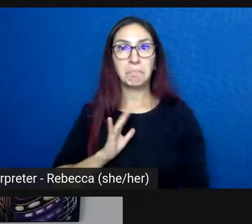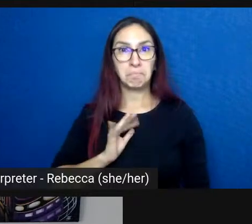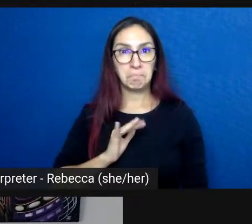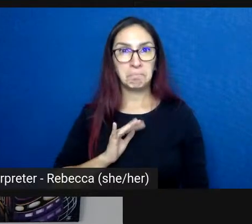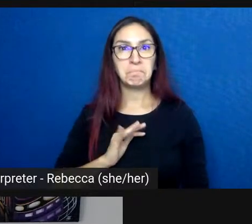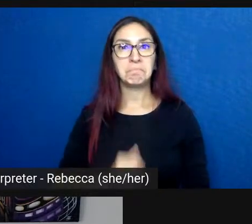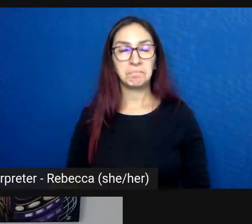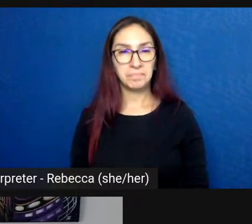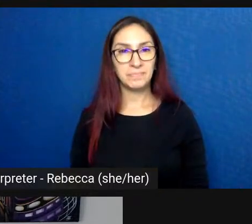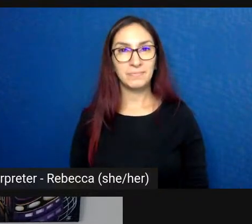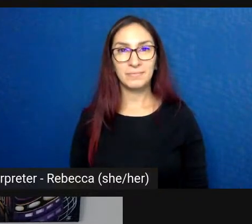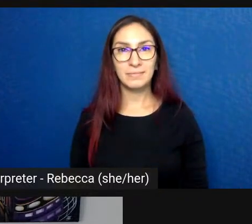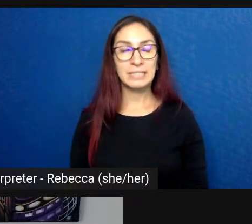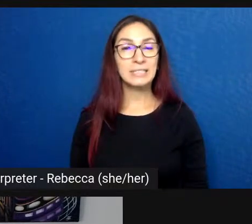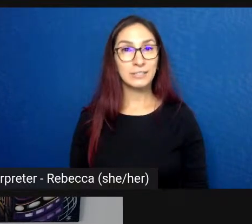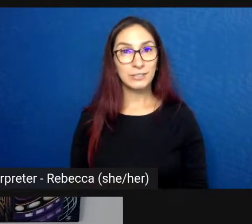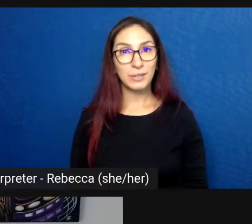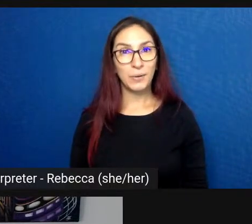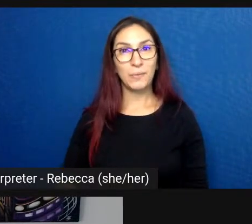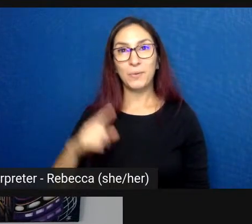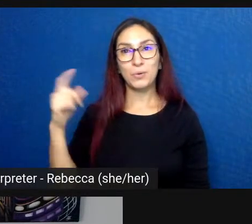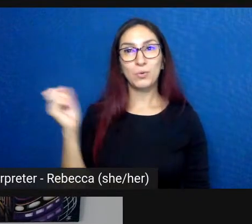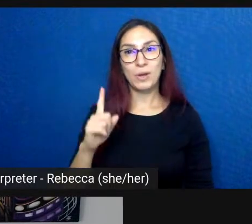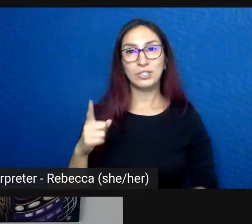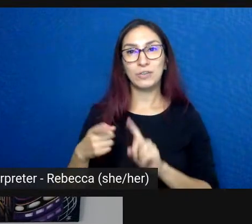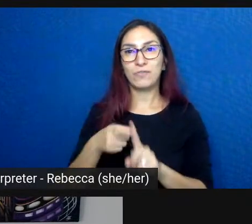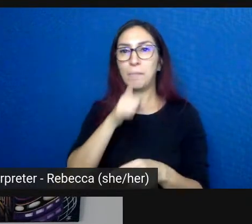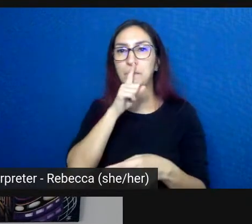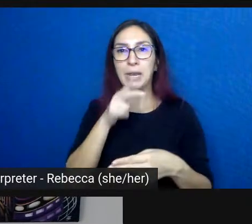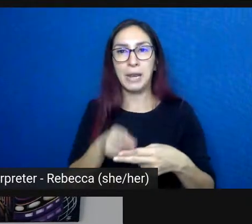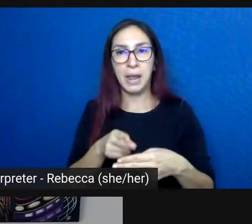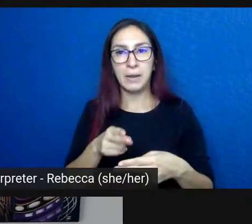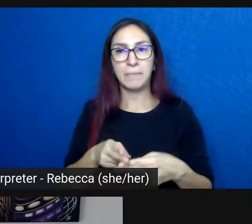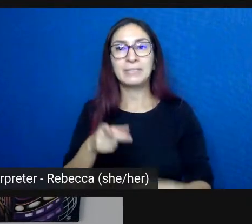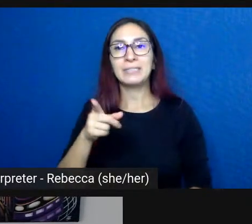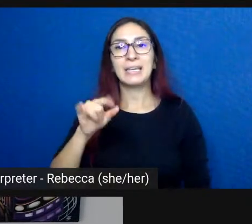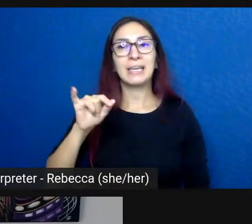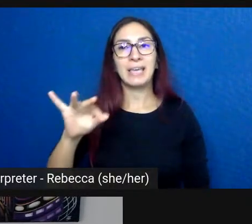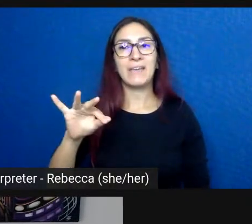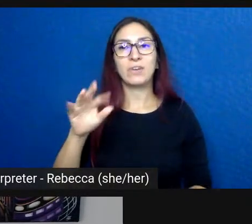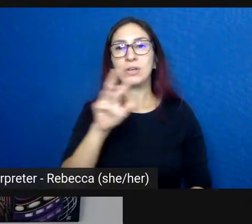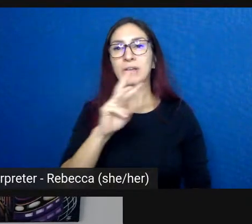≫: I agree. More questions are popping up and this is great .